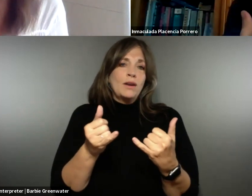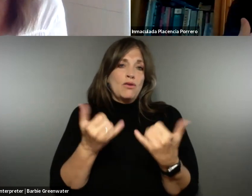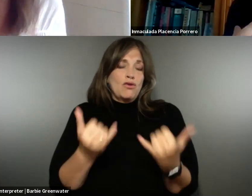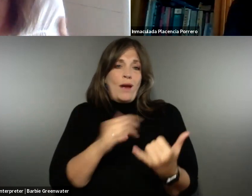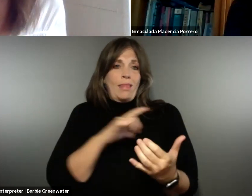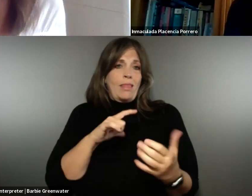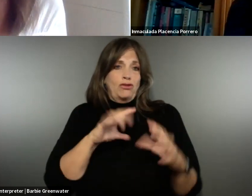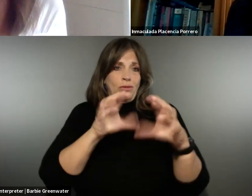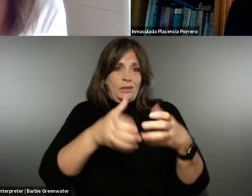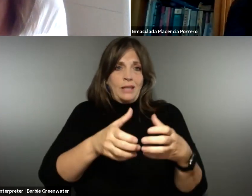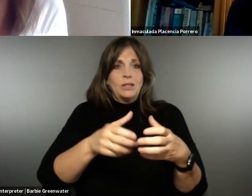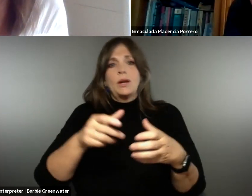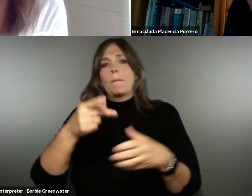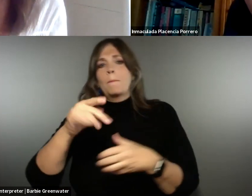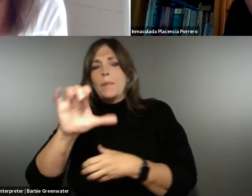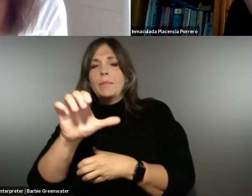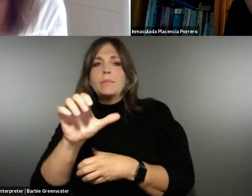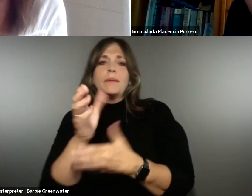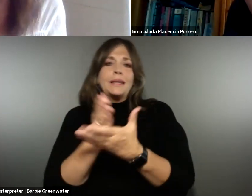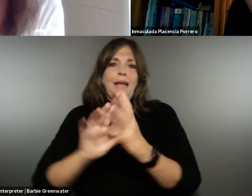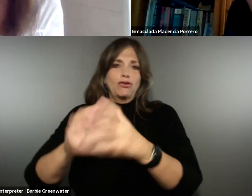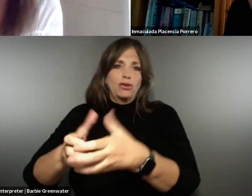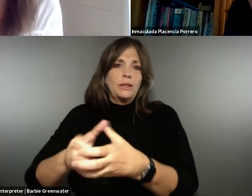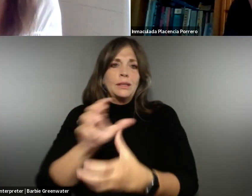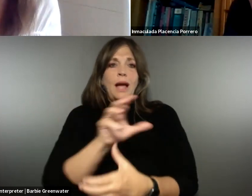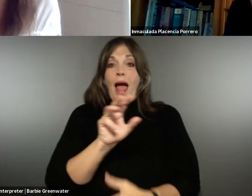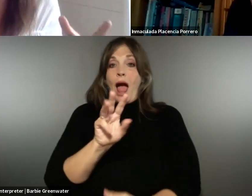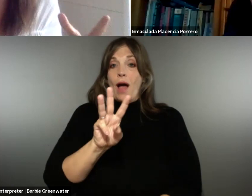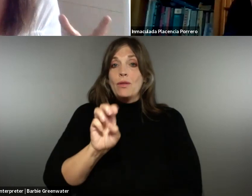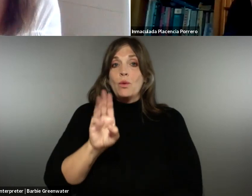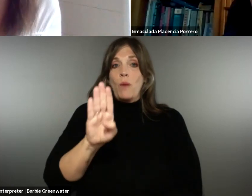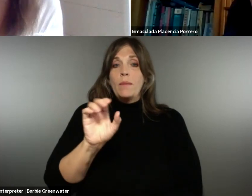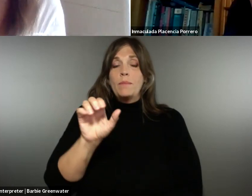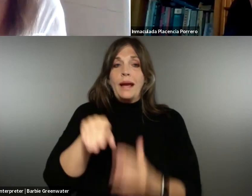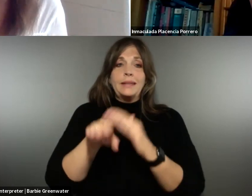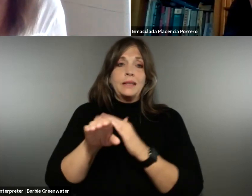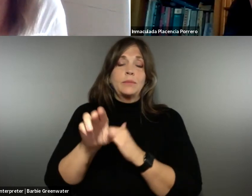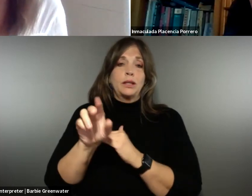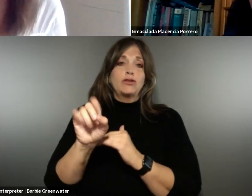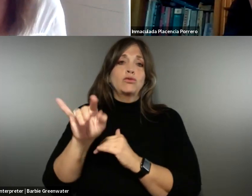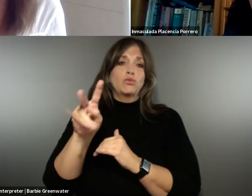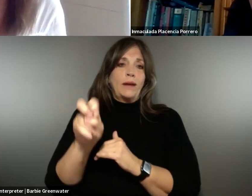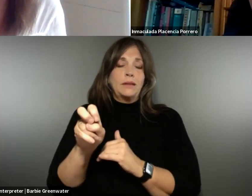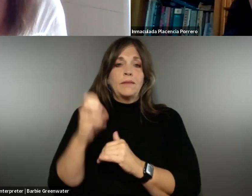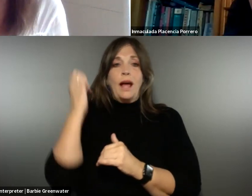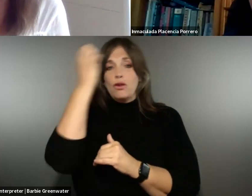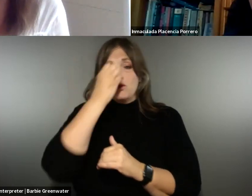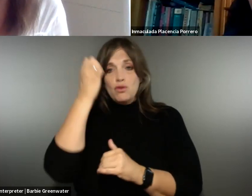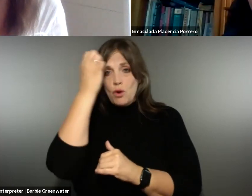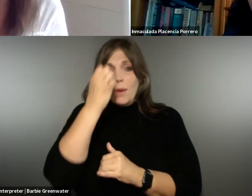covers public sector bodies, the Web accessibility directive, that is what is already in there, and with the European Accessibility Act